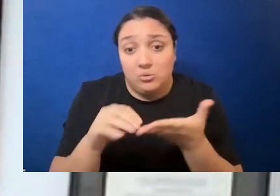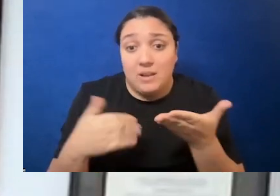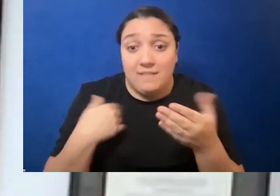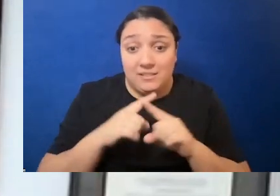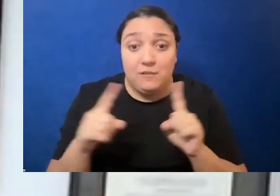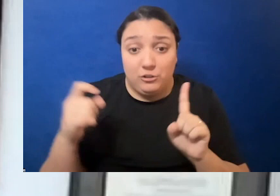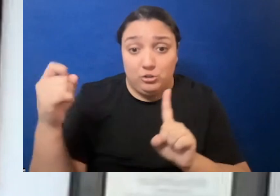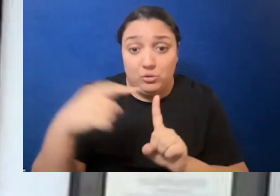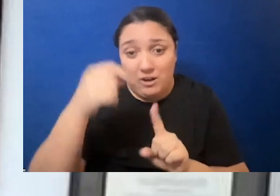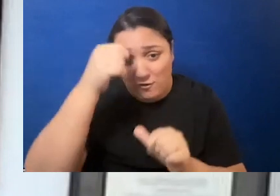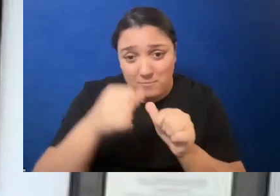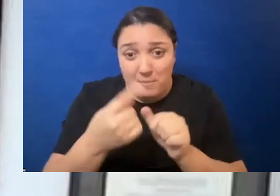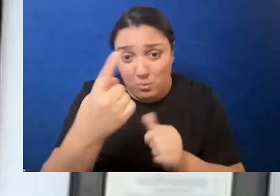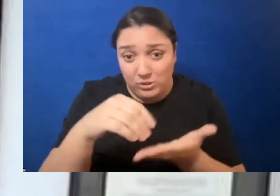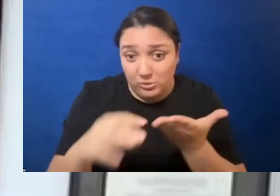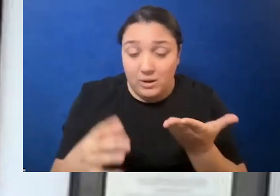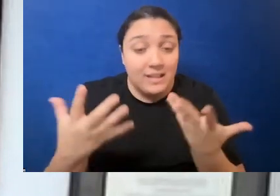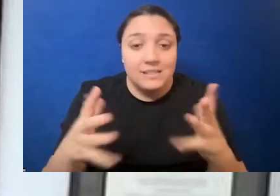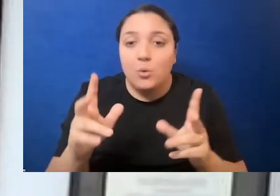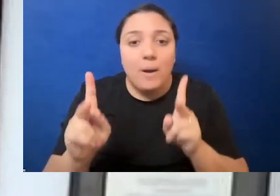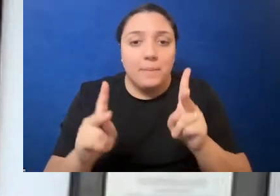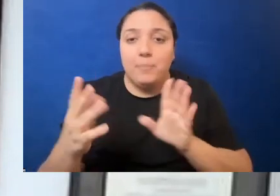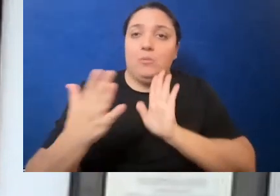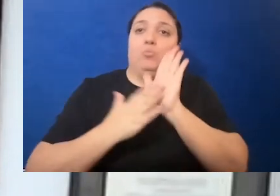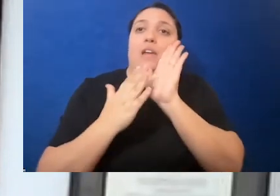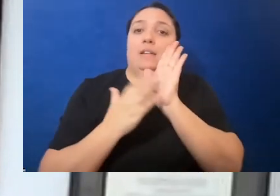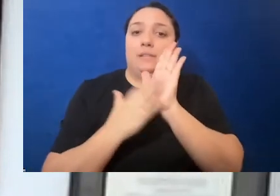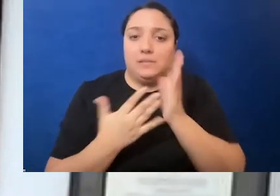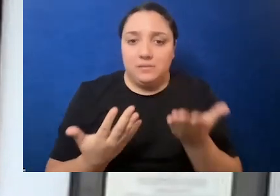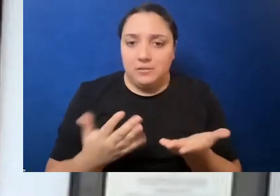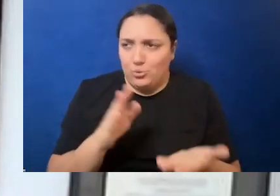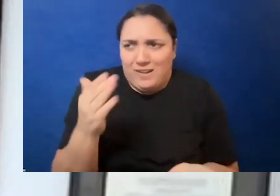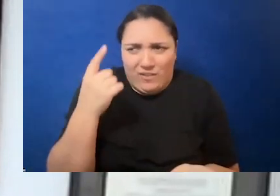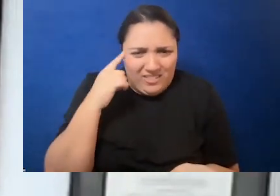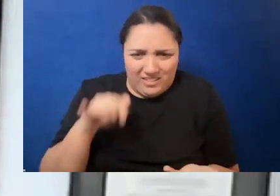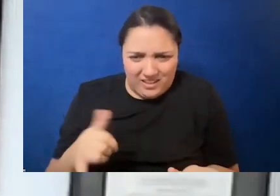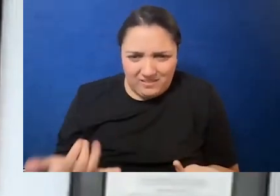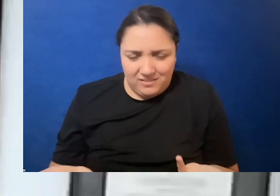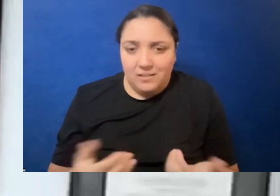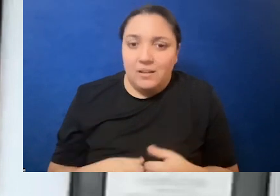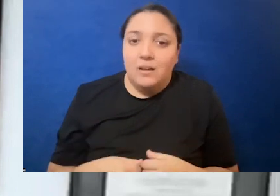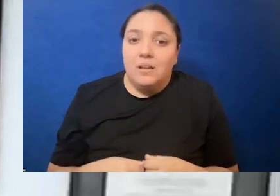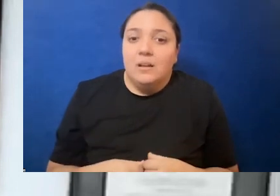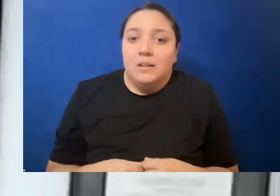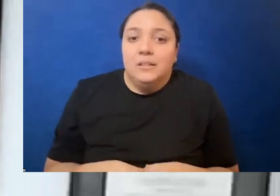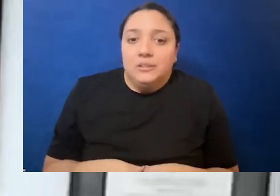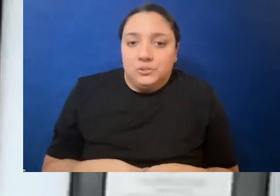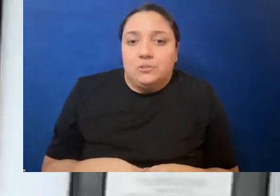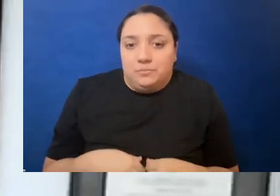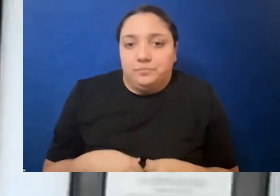STUDENTS HAVE DIFFERENT TRIGGERS. I WORKED WITH A STUDENT THAT HAD